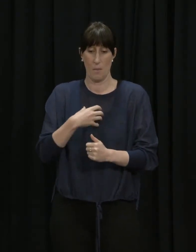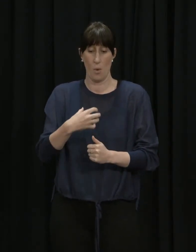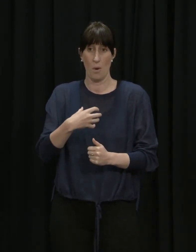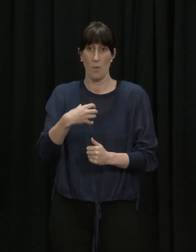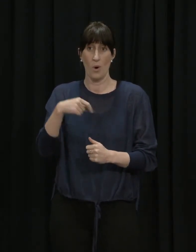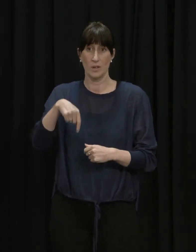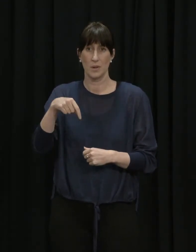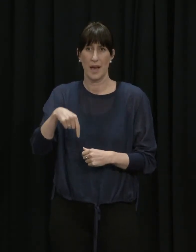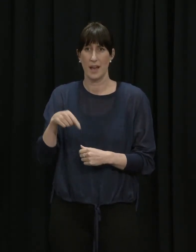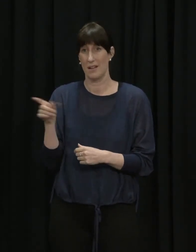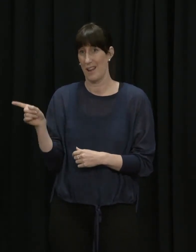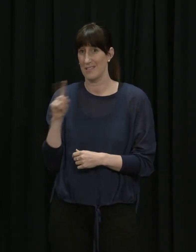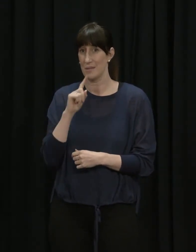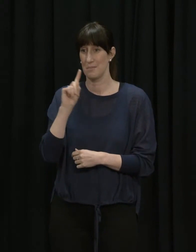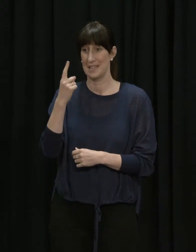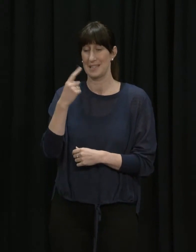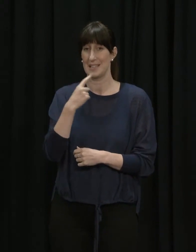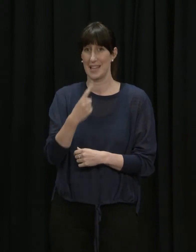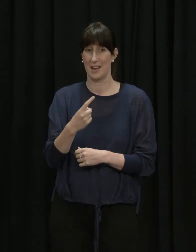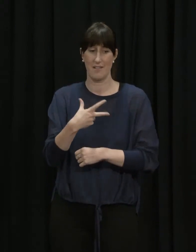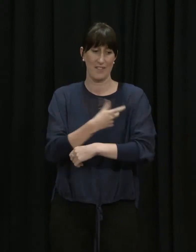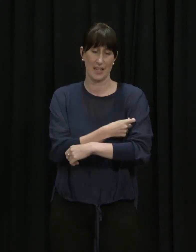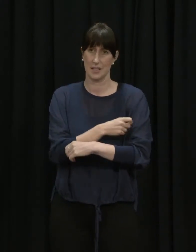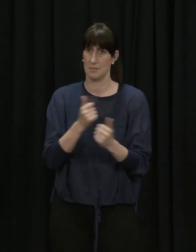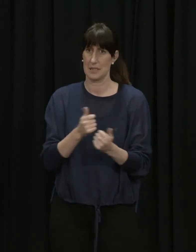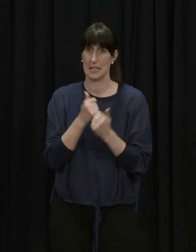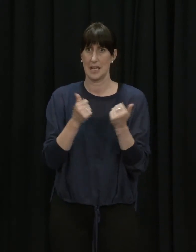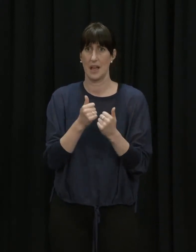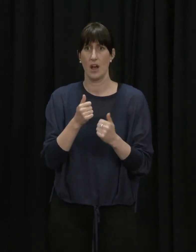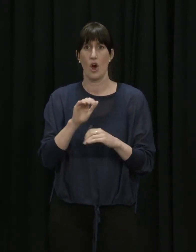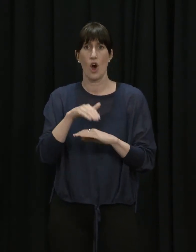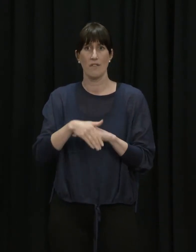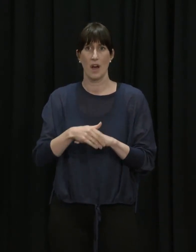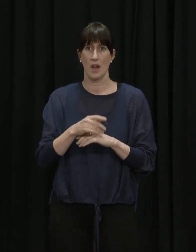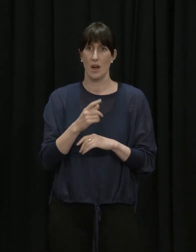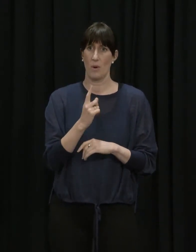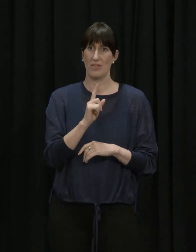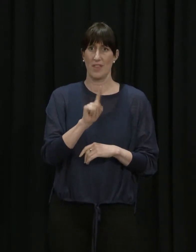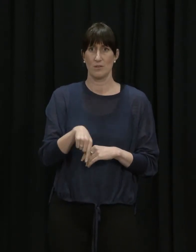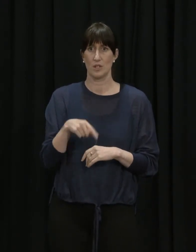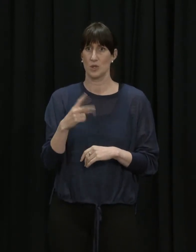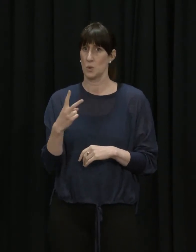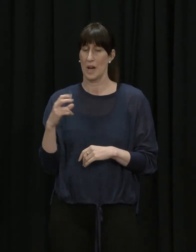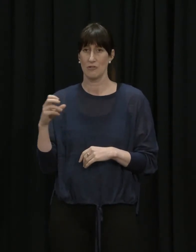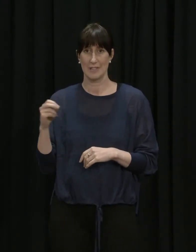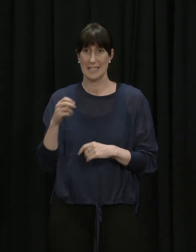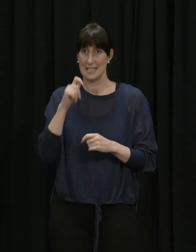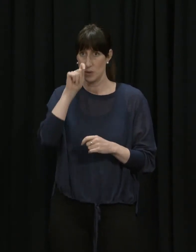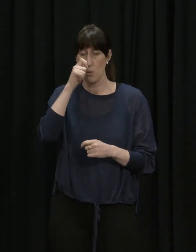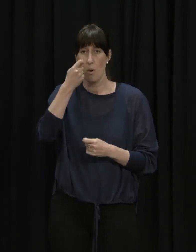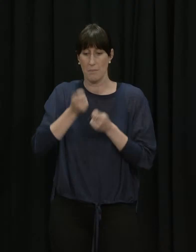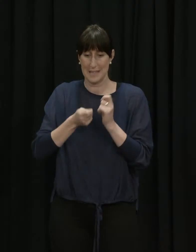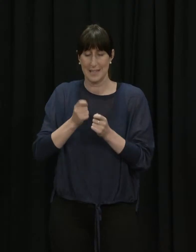Even more of that today.